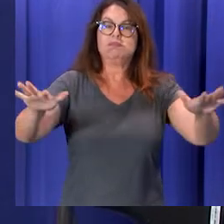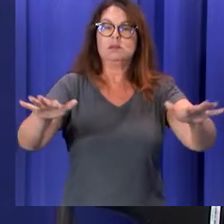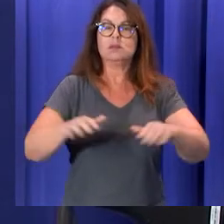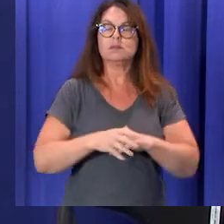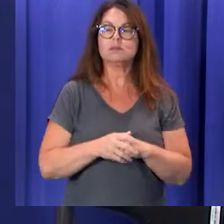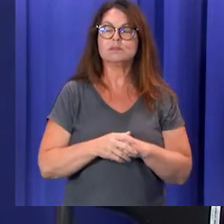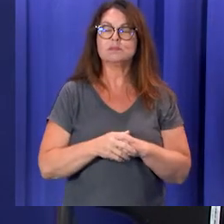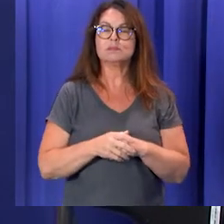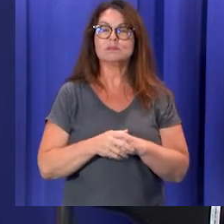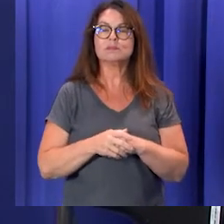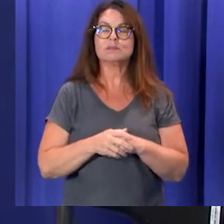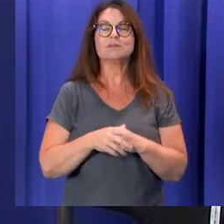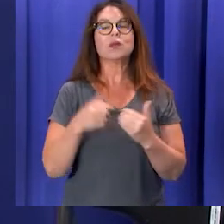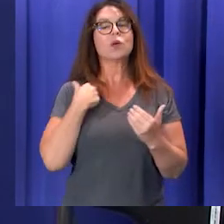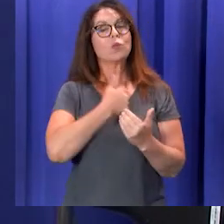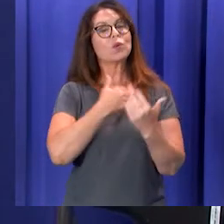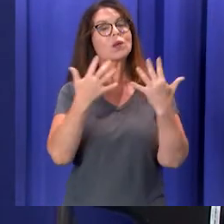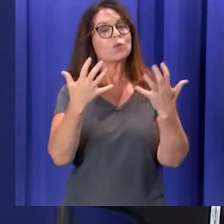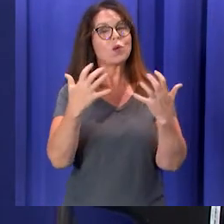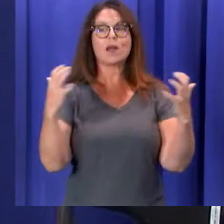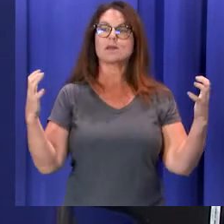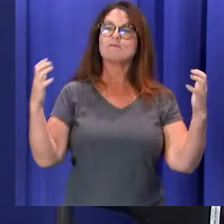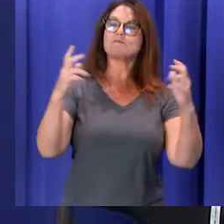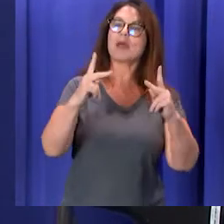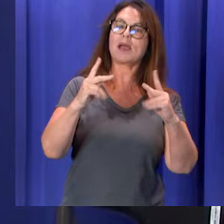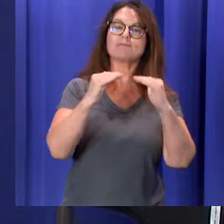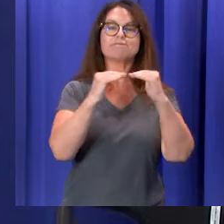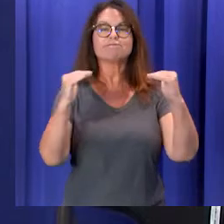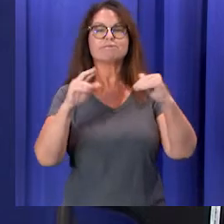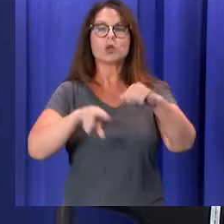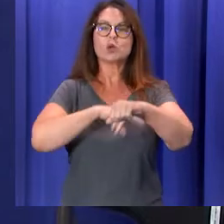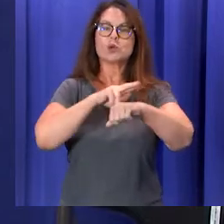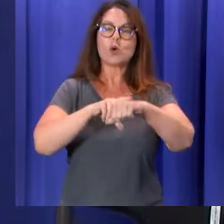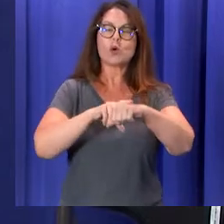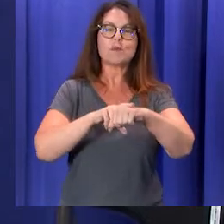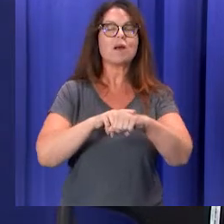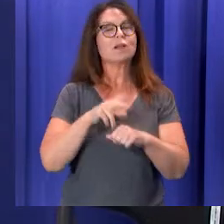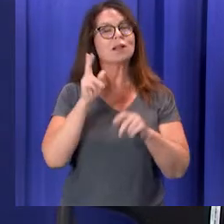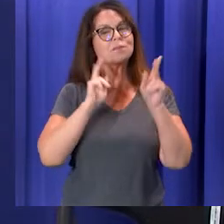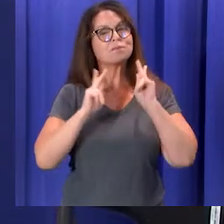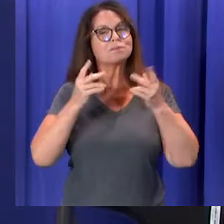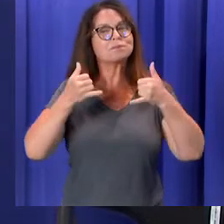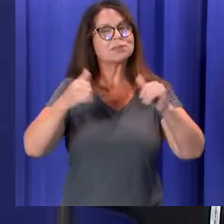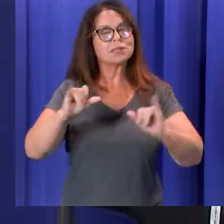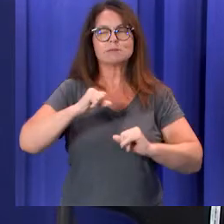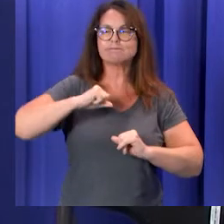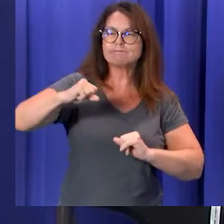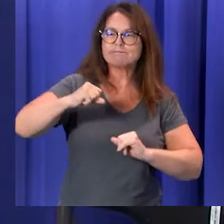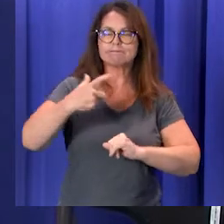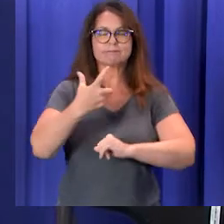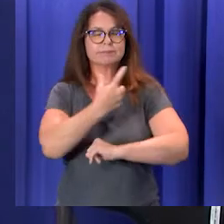Minnesotans have resisted masking. Some have resisted vaccinations despite the disproportionate effect